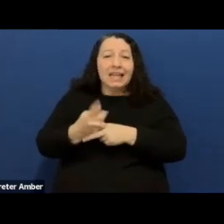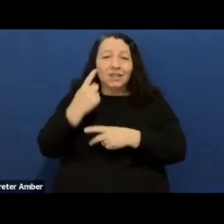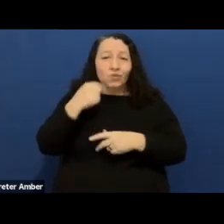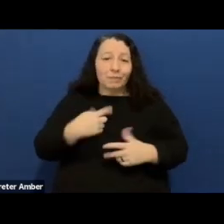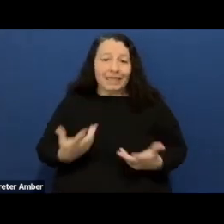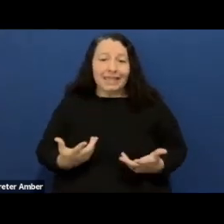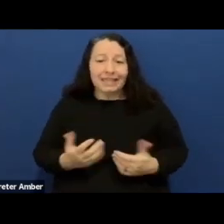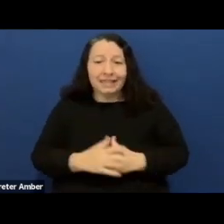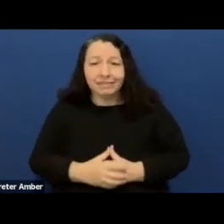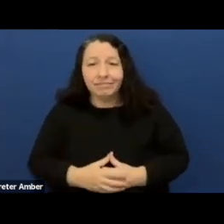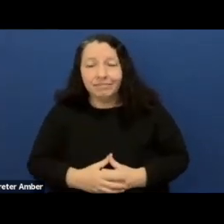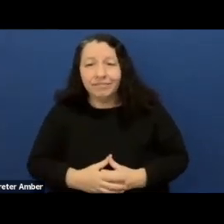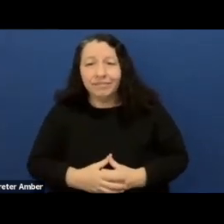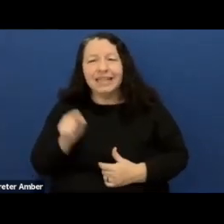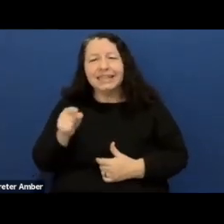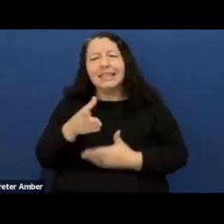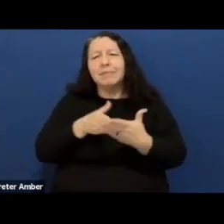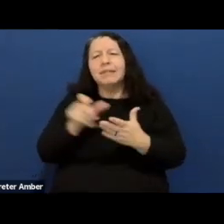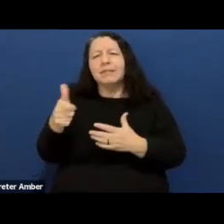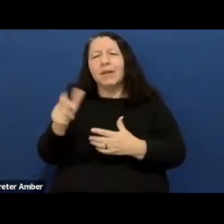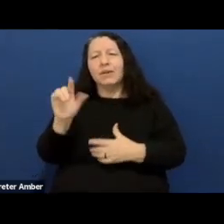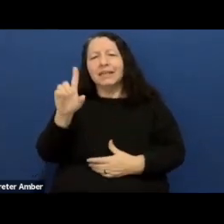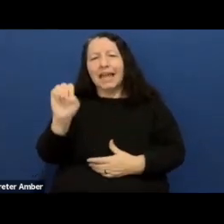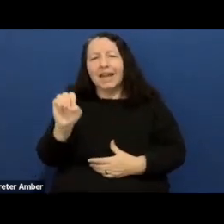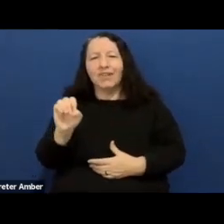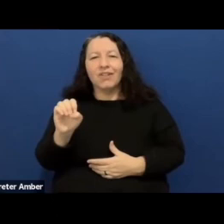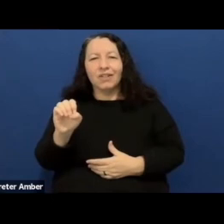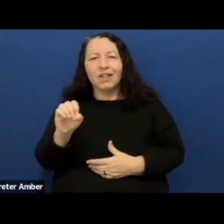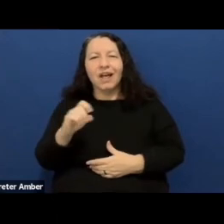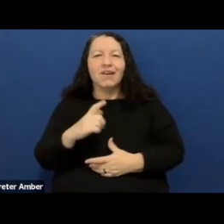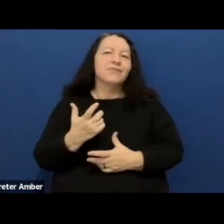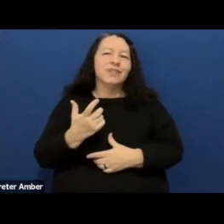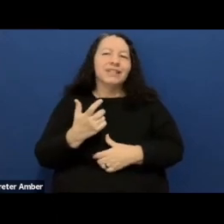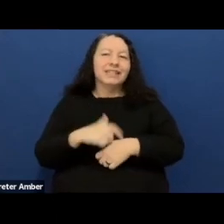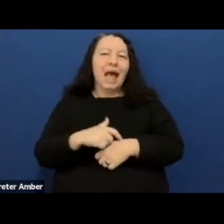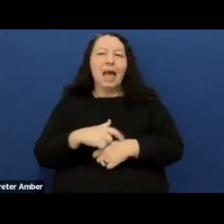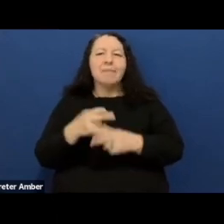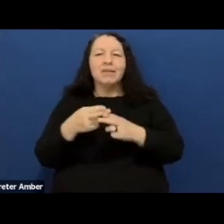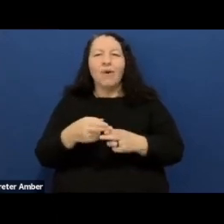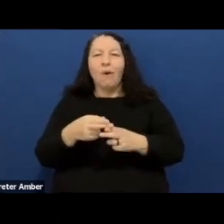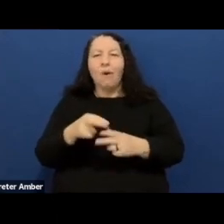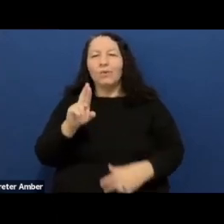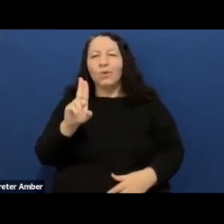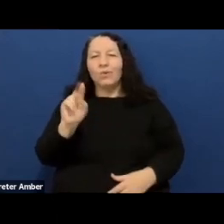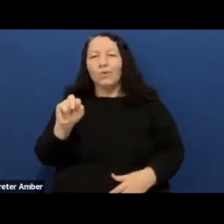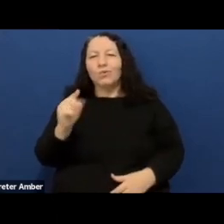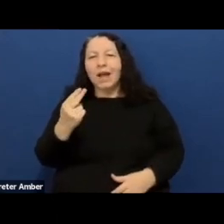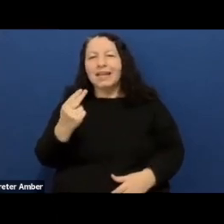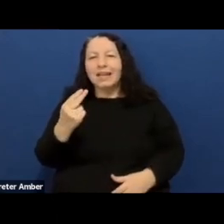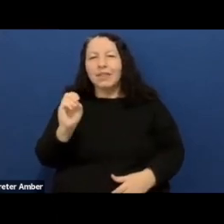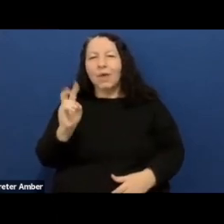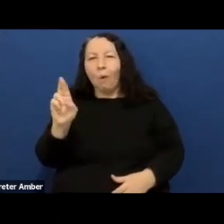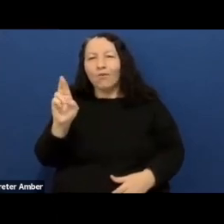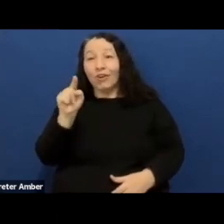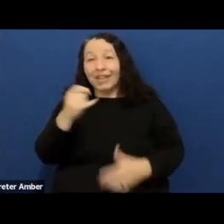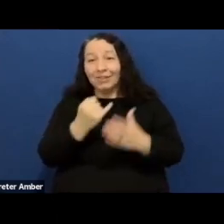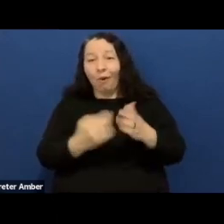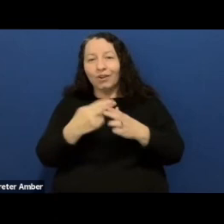and this place that has tended to me. This piece is called Runneth Over.